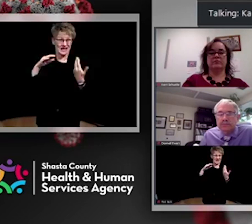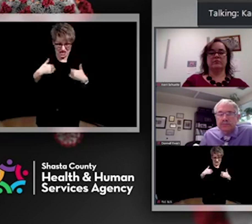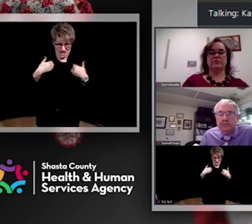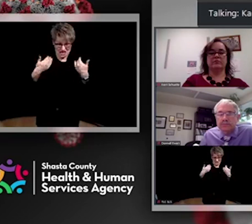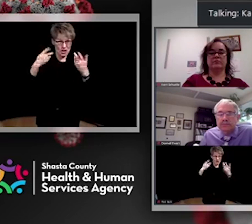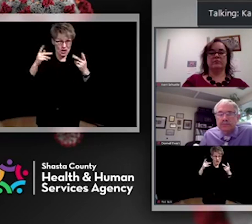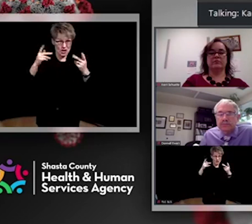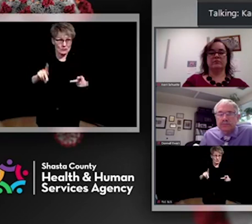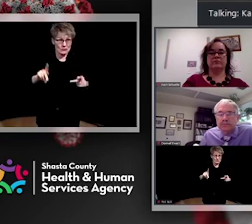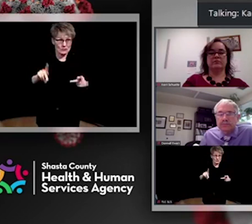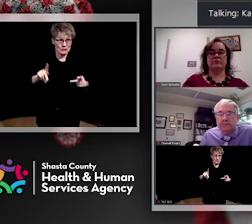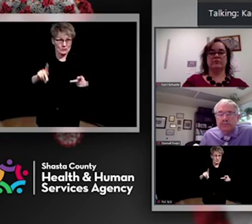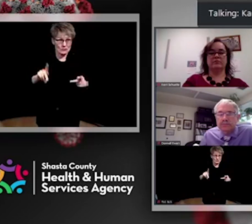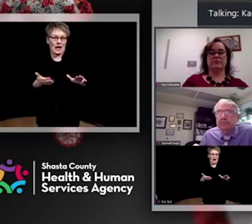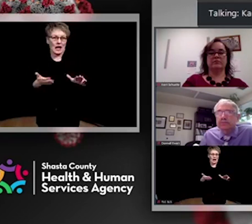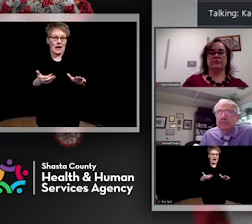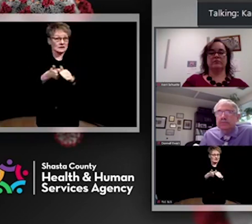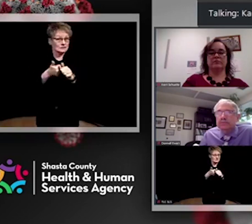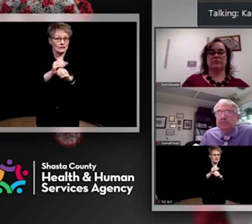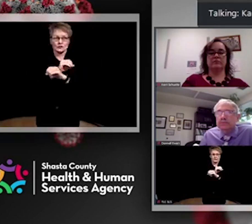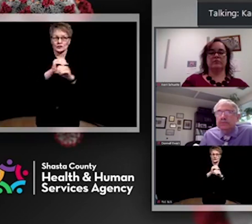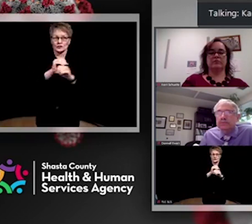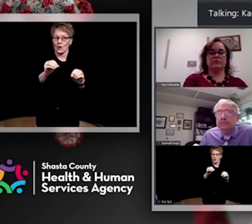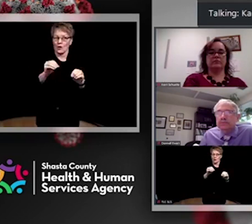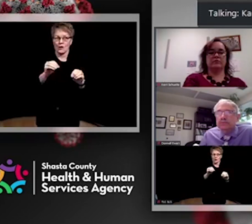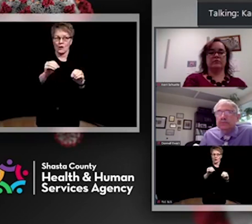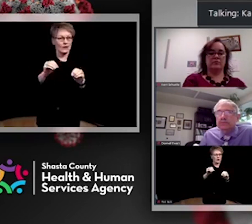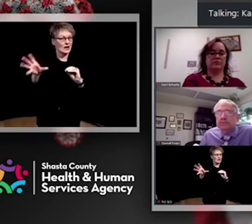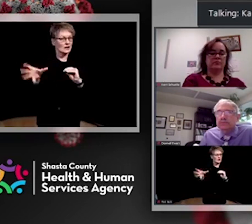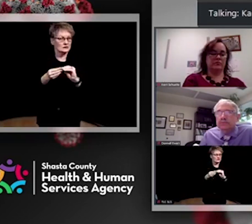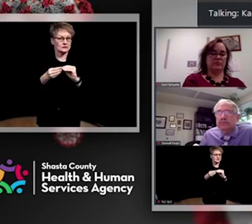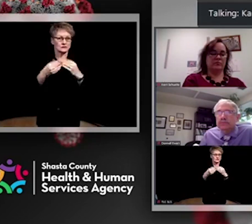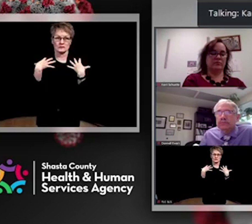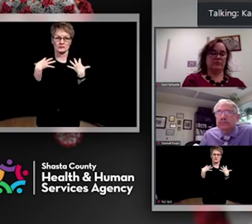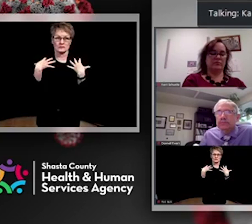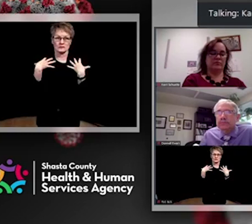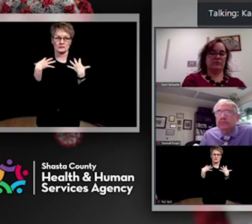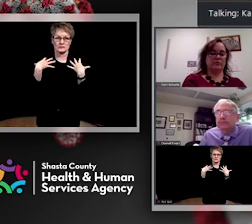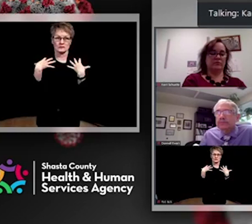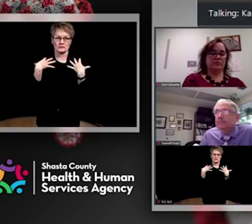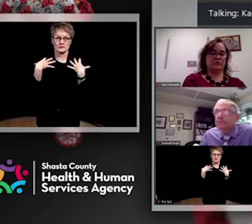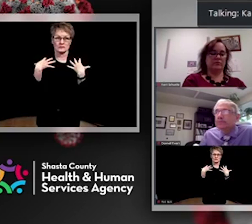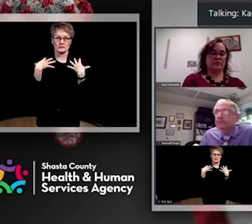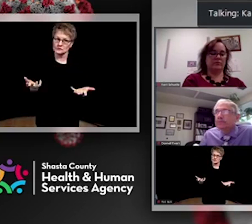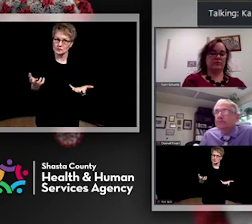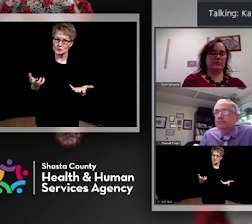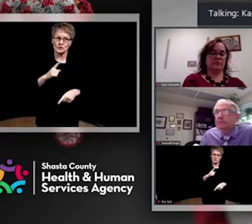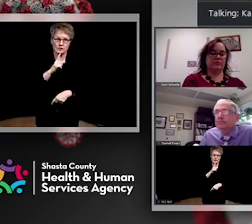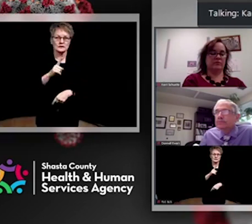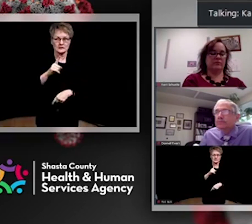people to take this seriously. We do not want our community members to contract this virus. That's